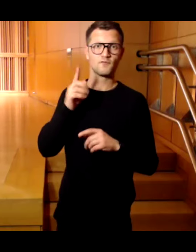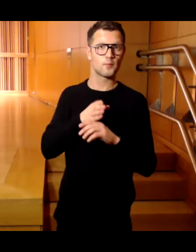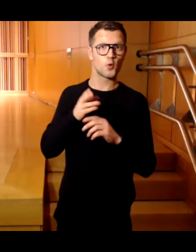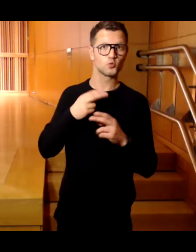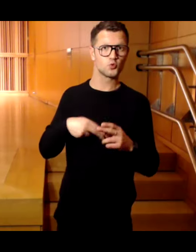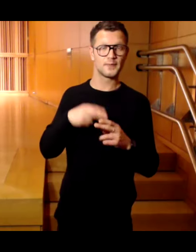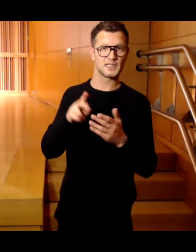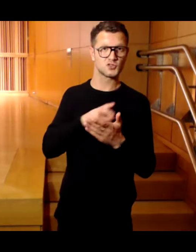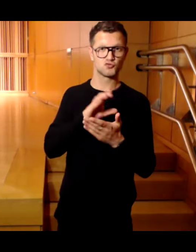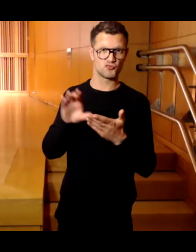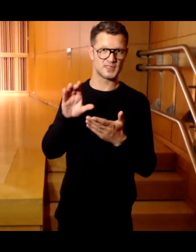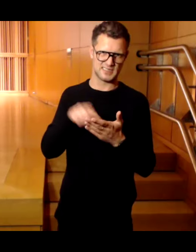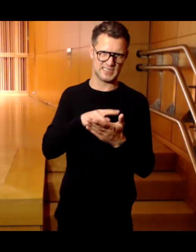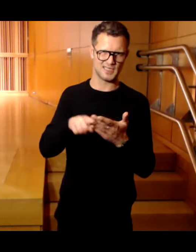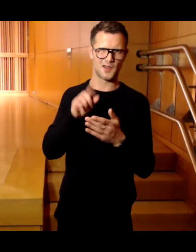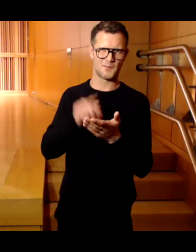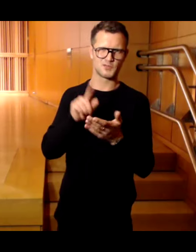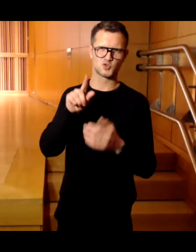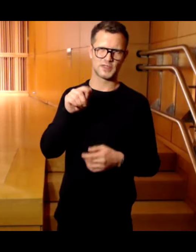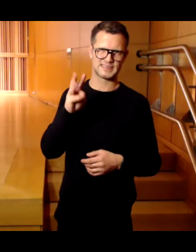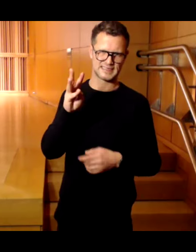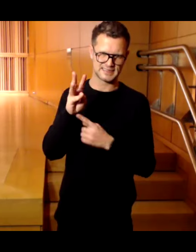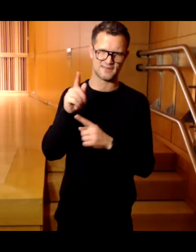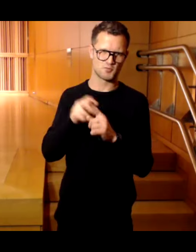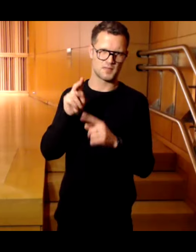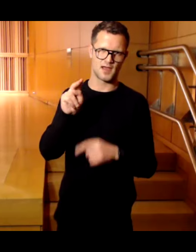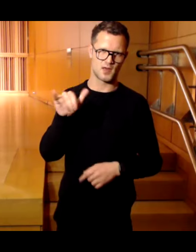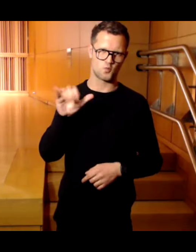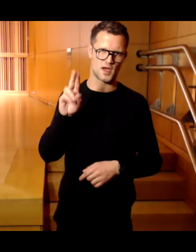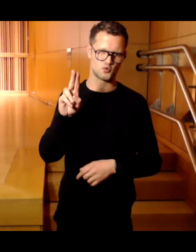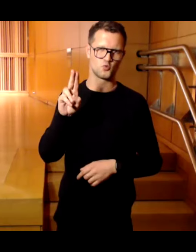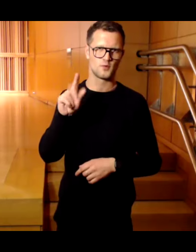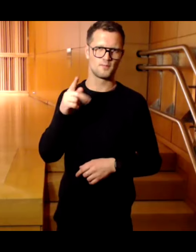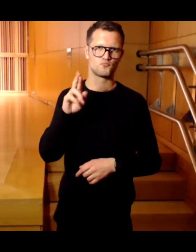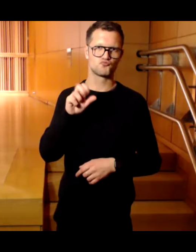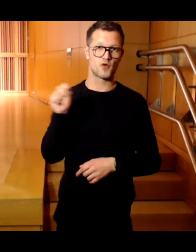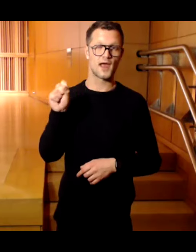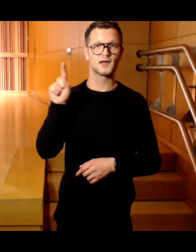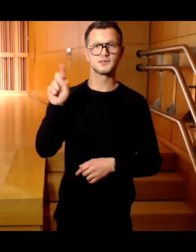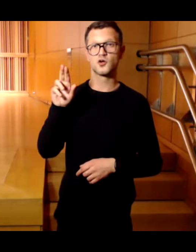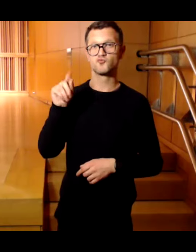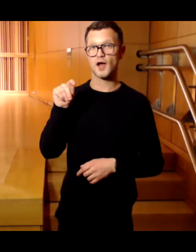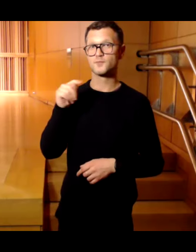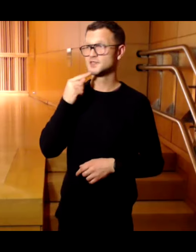Published in 2016 by NYU Press, Robert condensed that the field needs to finally come to terms.